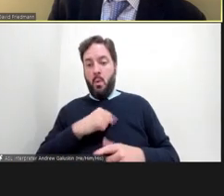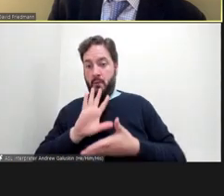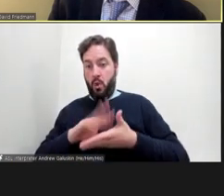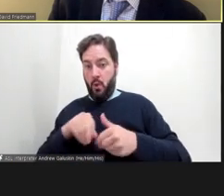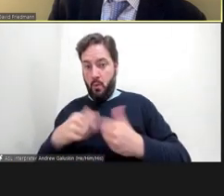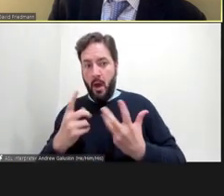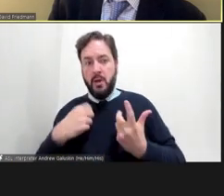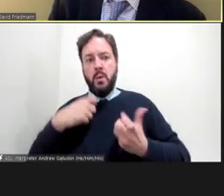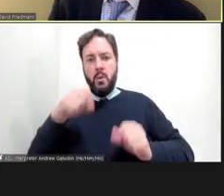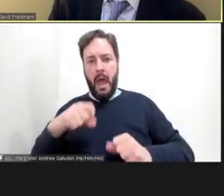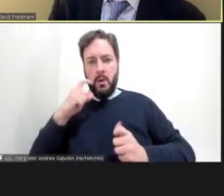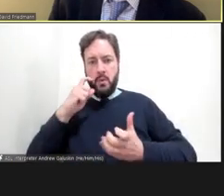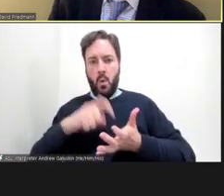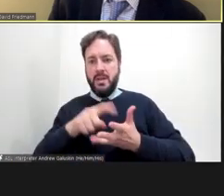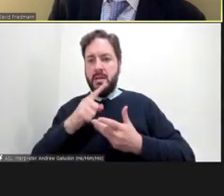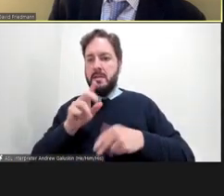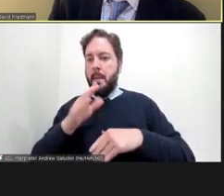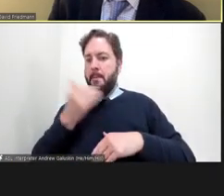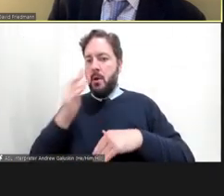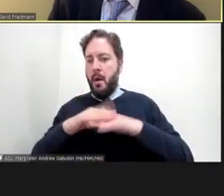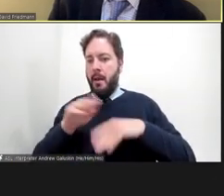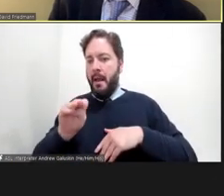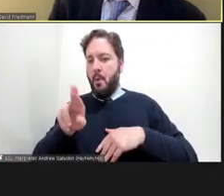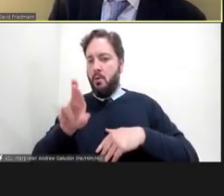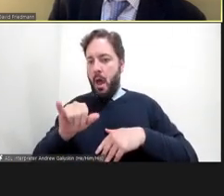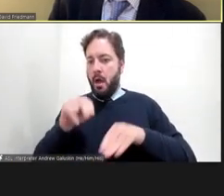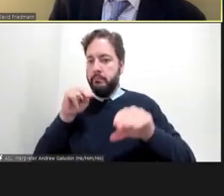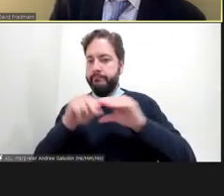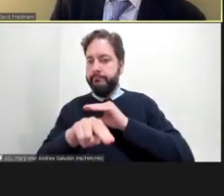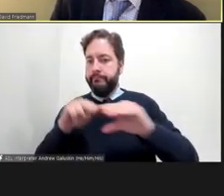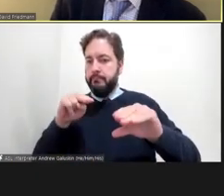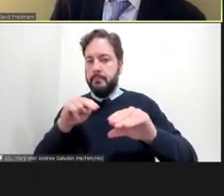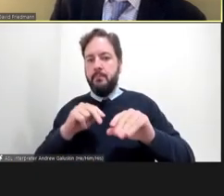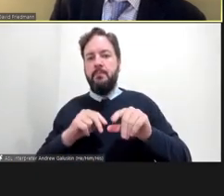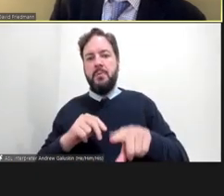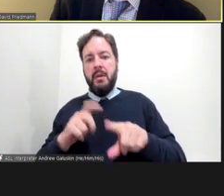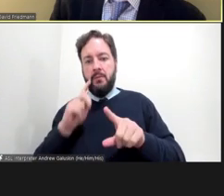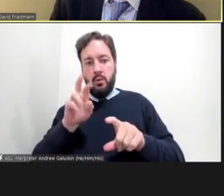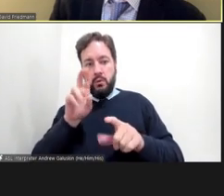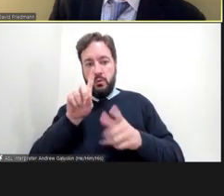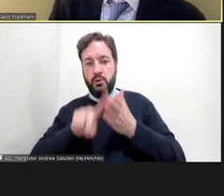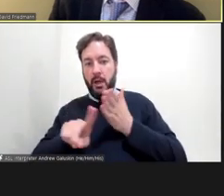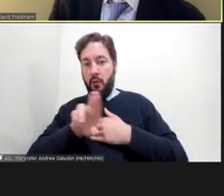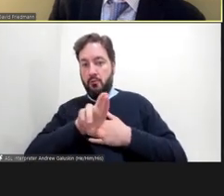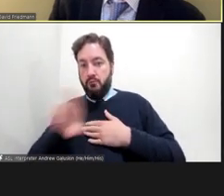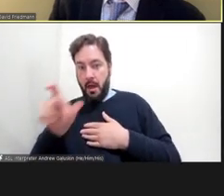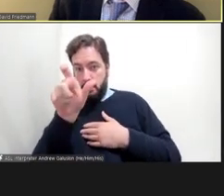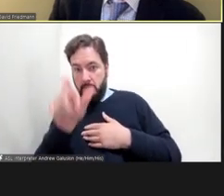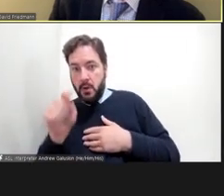this much better on an MRI scan. If you look on the right image, you can see this nerve going